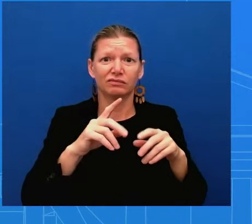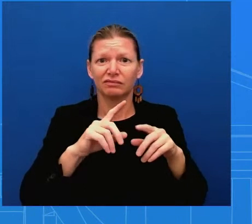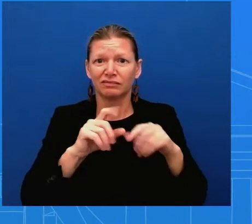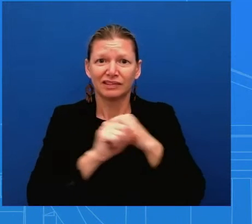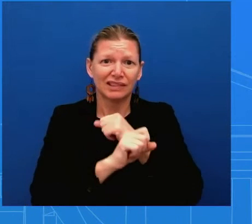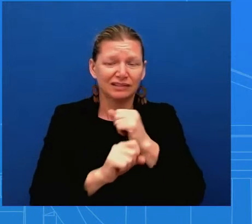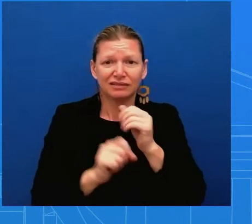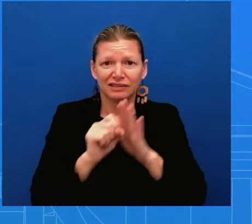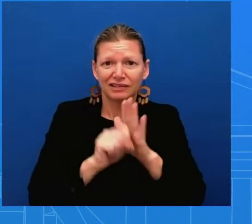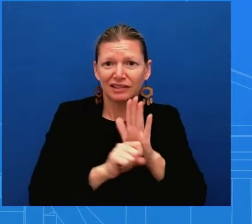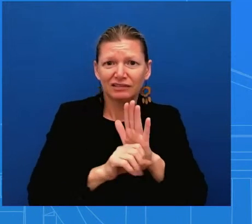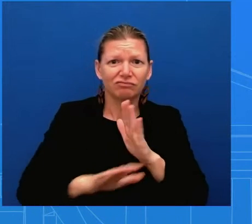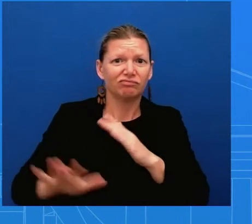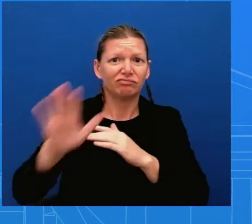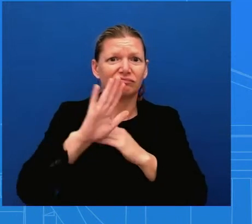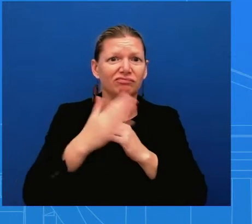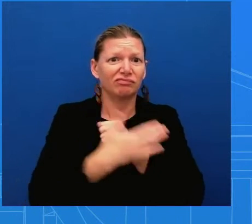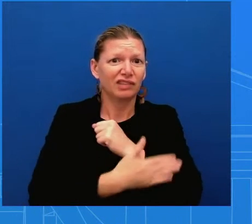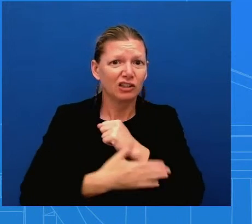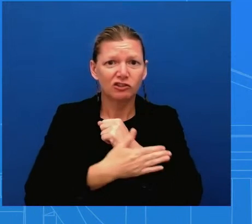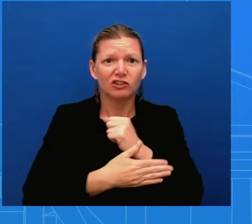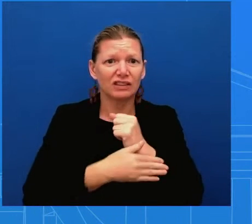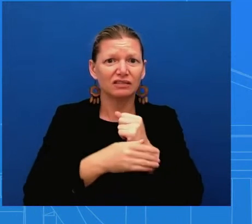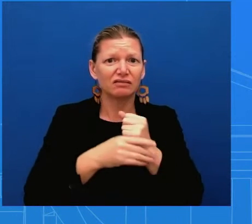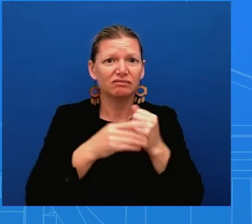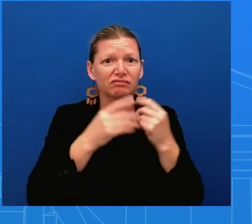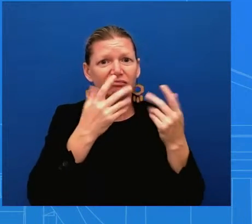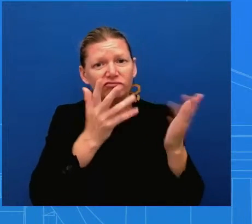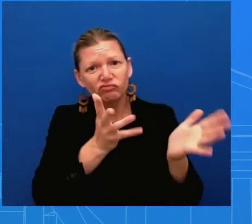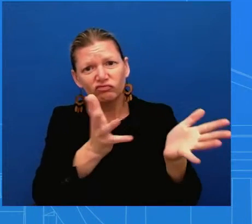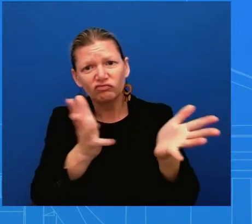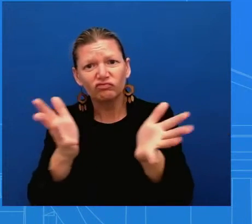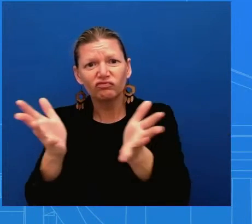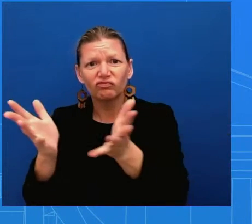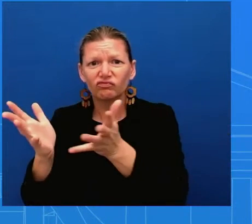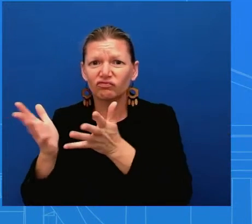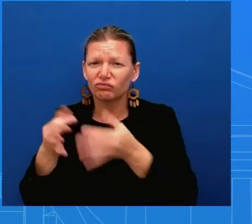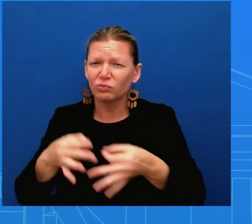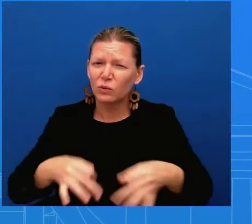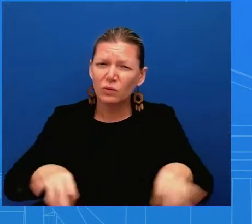And we'll continue to do that. But also, this moment, the commencement speech,